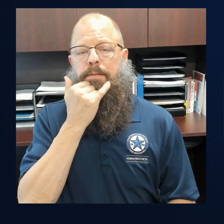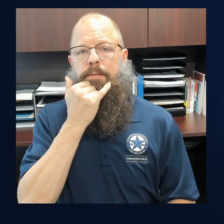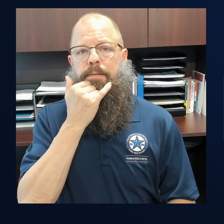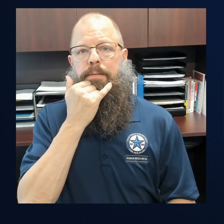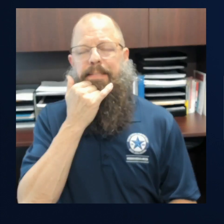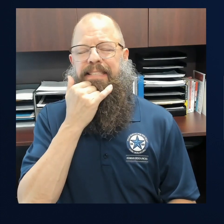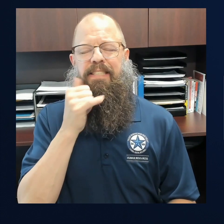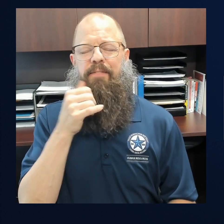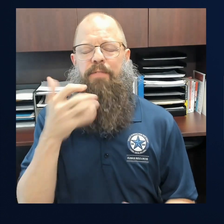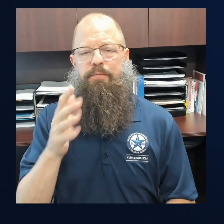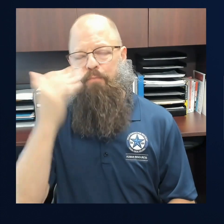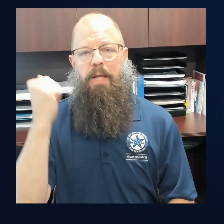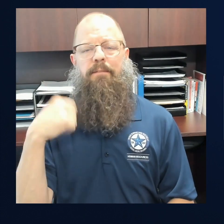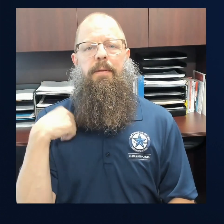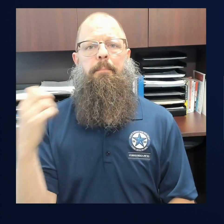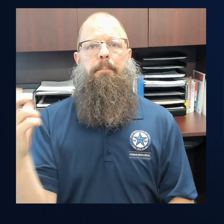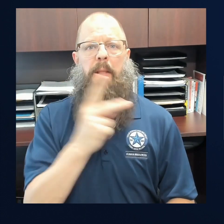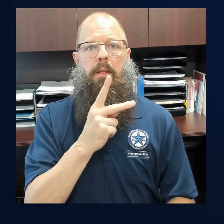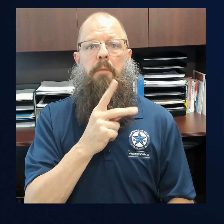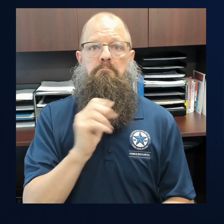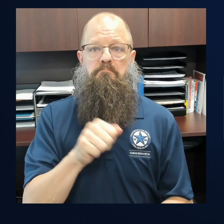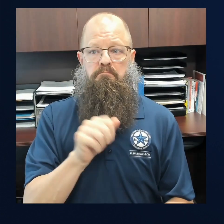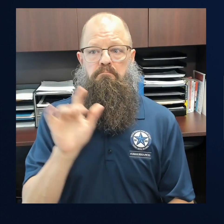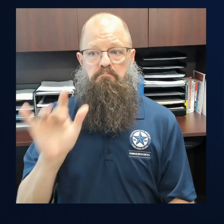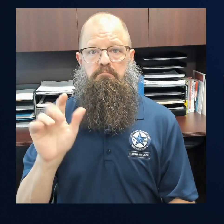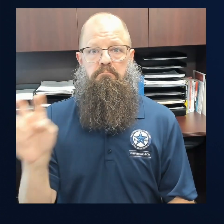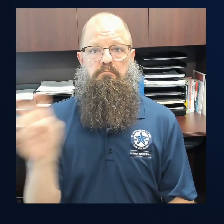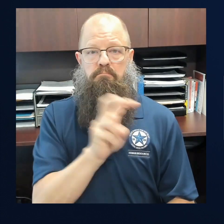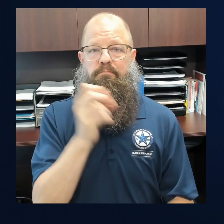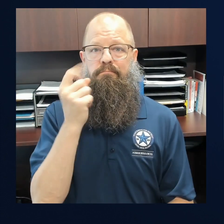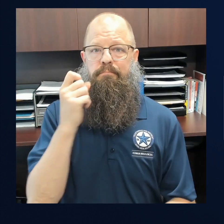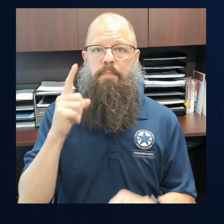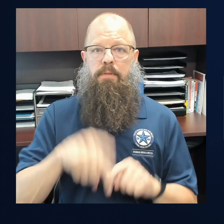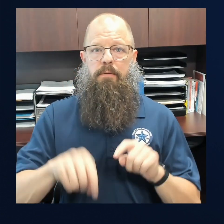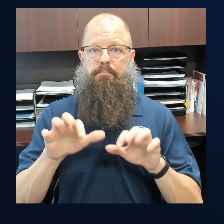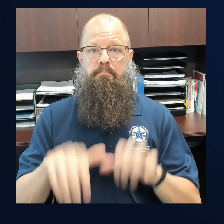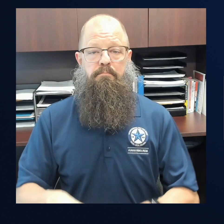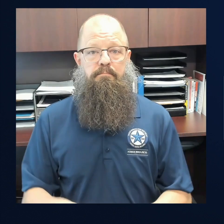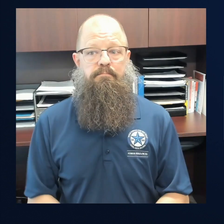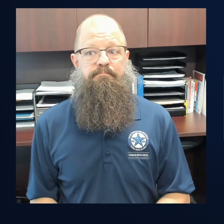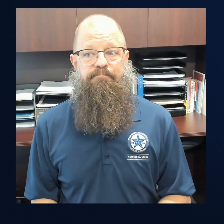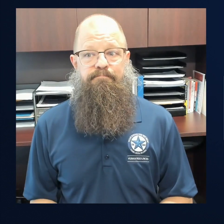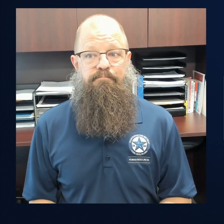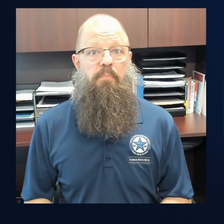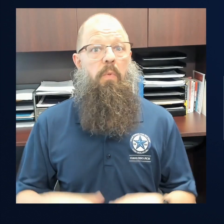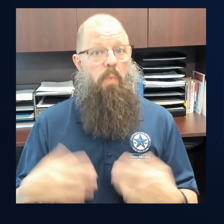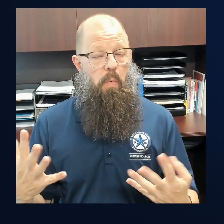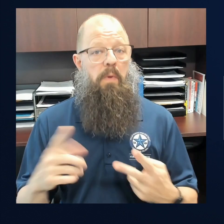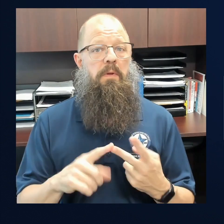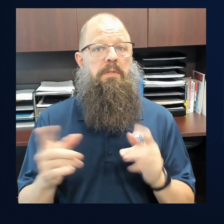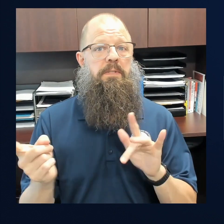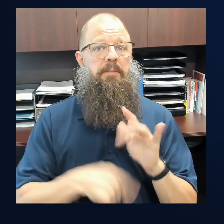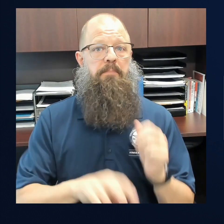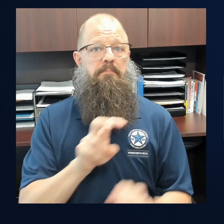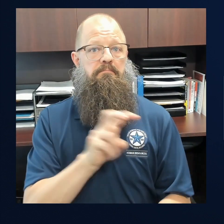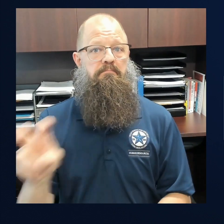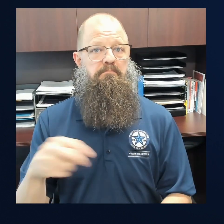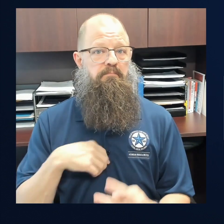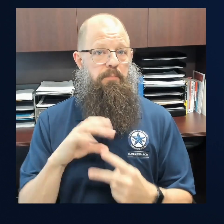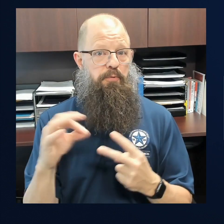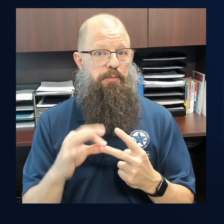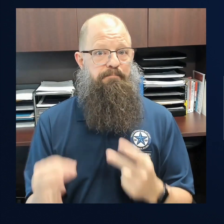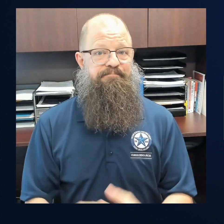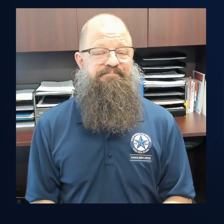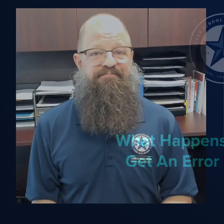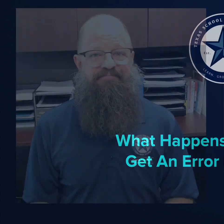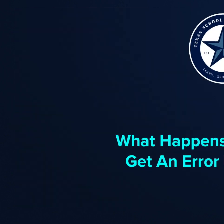realize you need to go back, so again go here, but you may not be able to add comments. Or you could